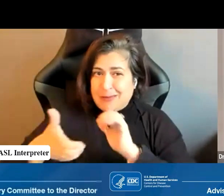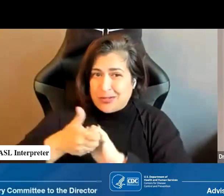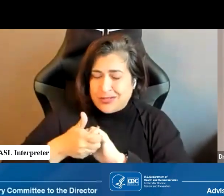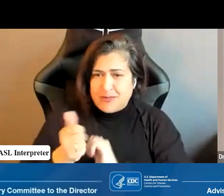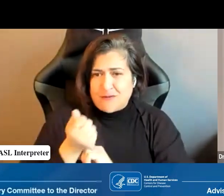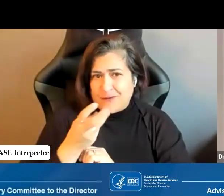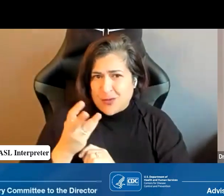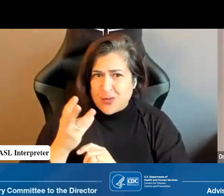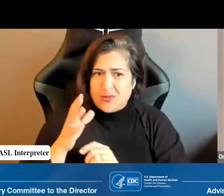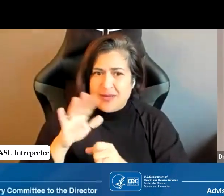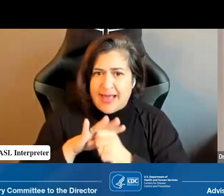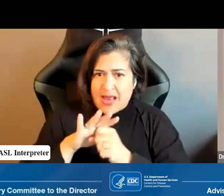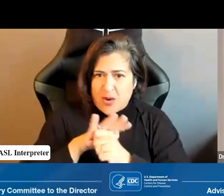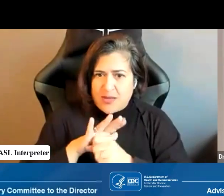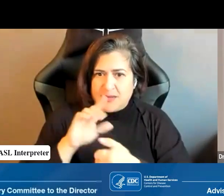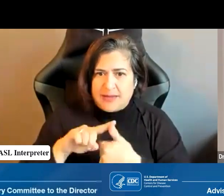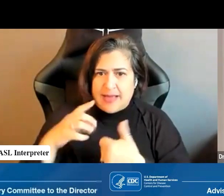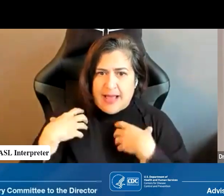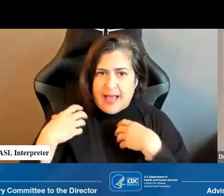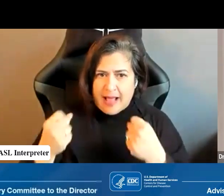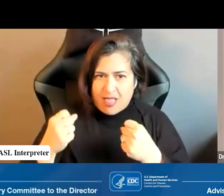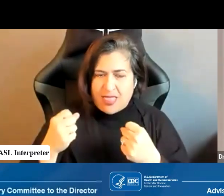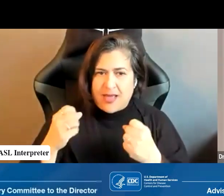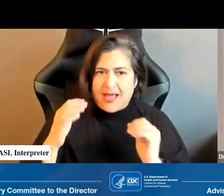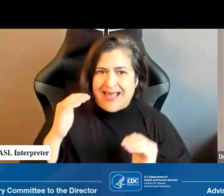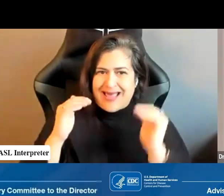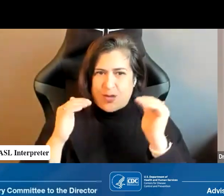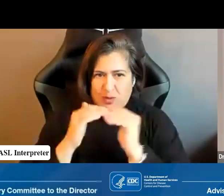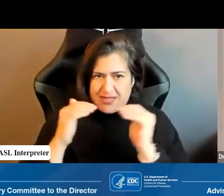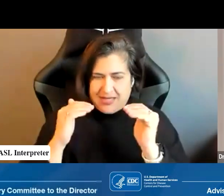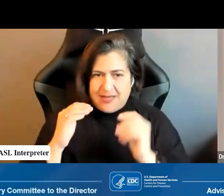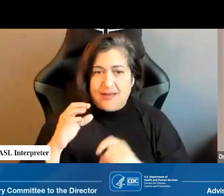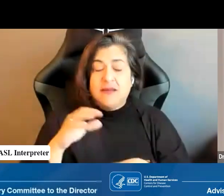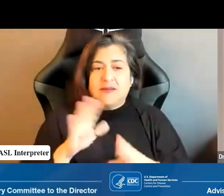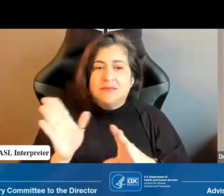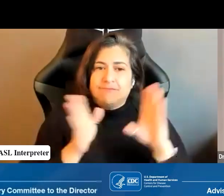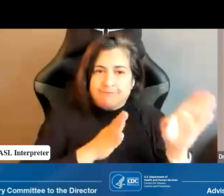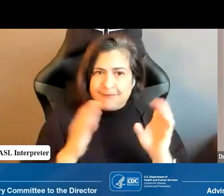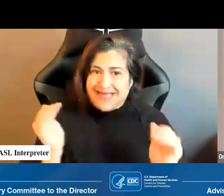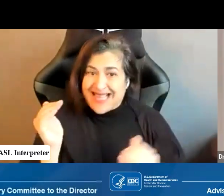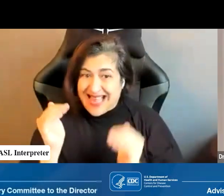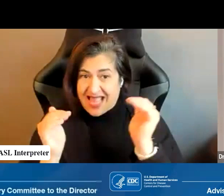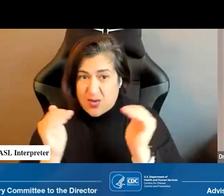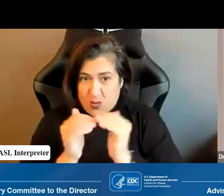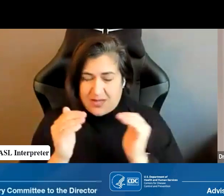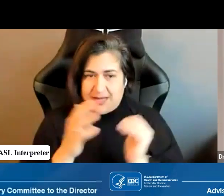health equity and climate where even within our recommendations, for equity,